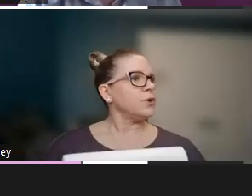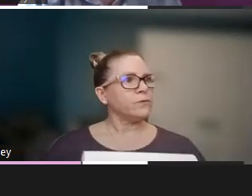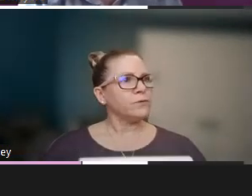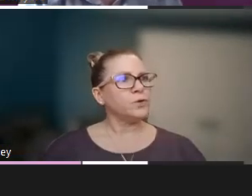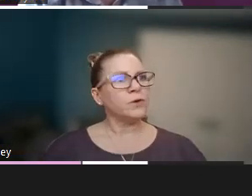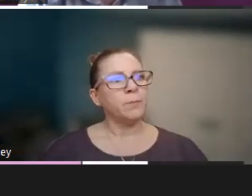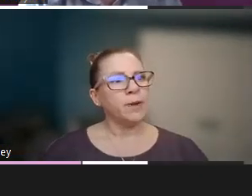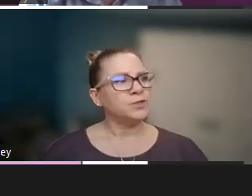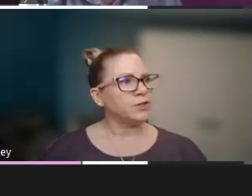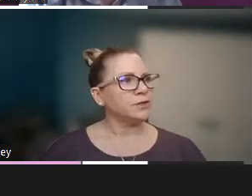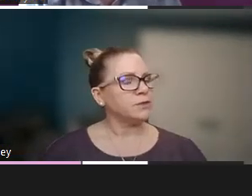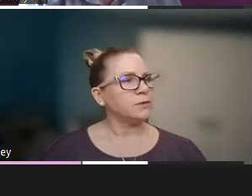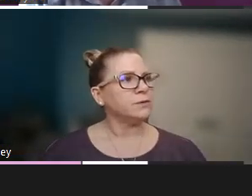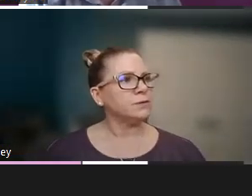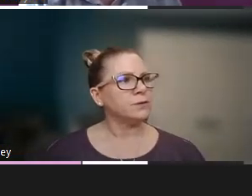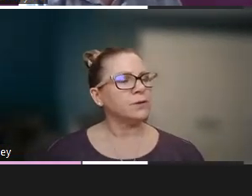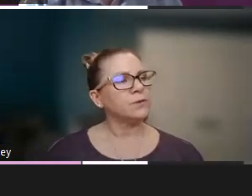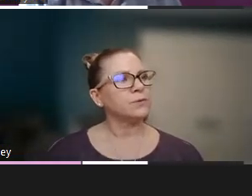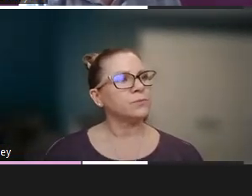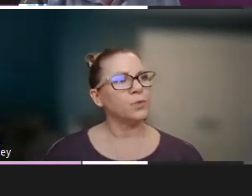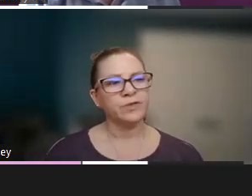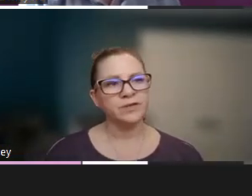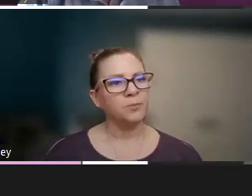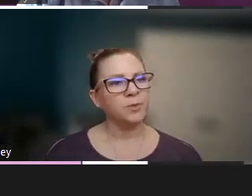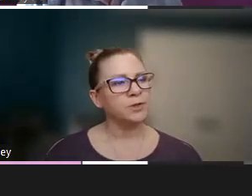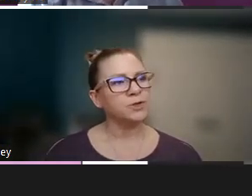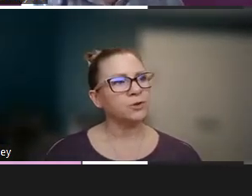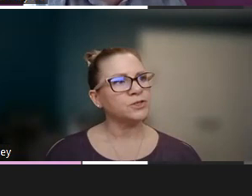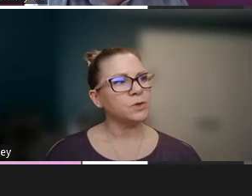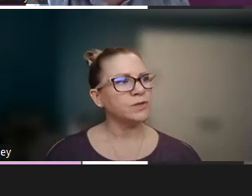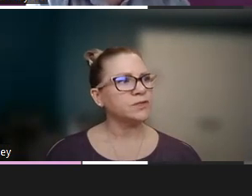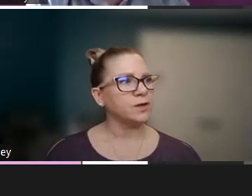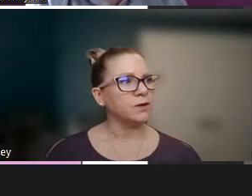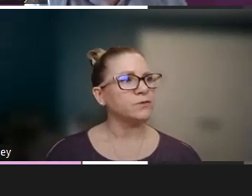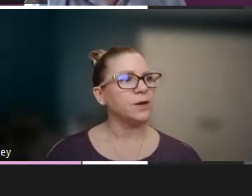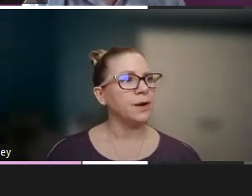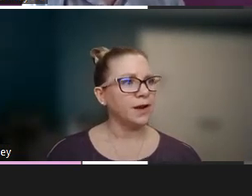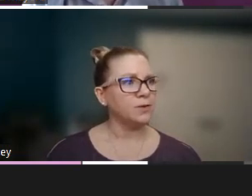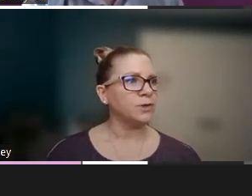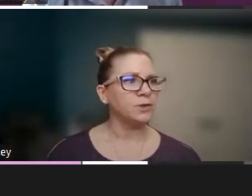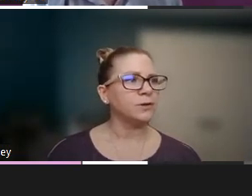SO THE OVERVIEW OF THE BUDGET, WITH THE 10 MILLION DOLLARS THAT WE RECEIVED, 9 MILLION